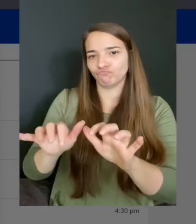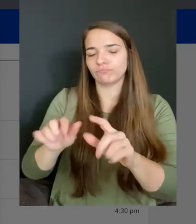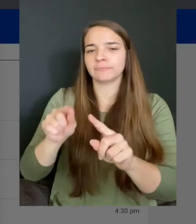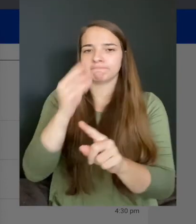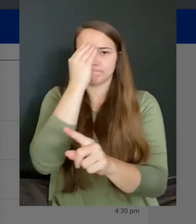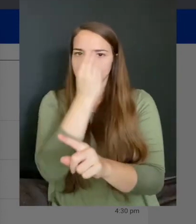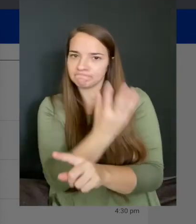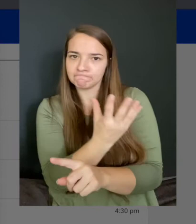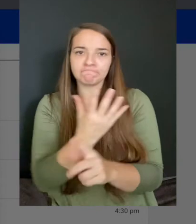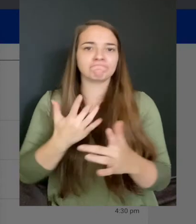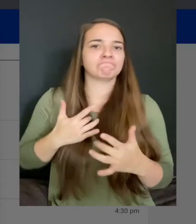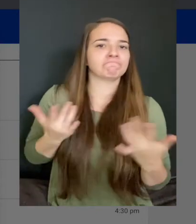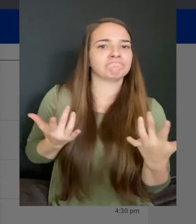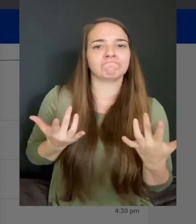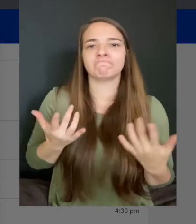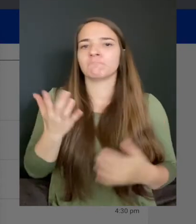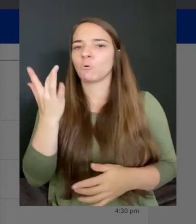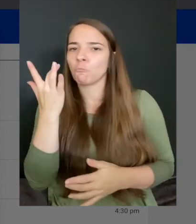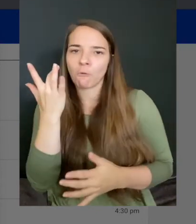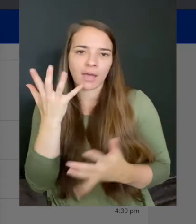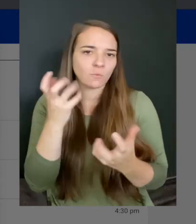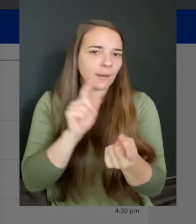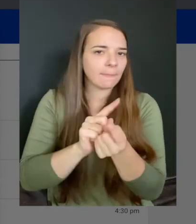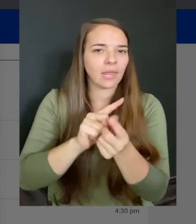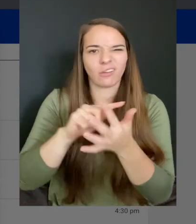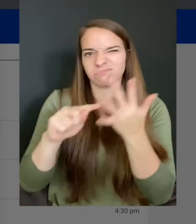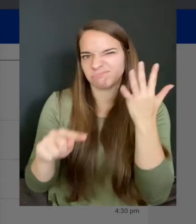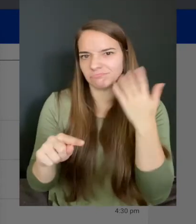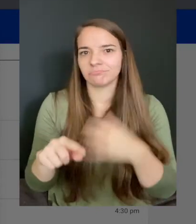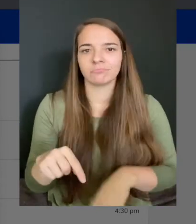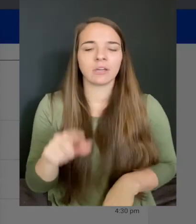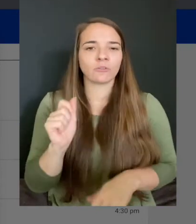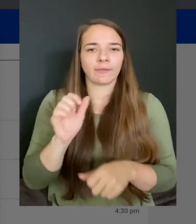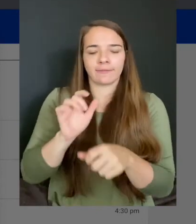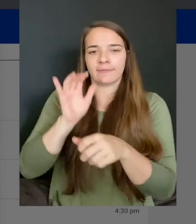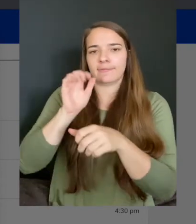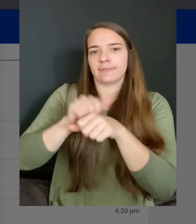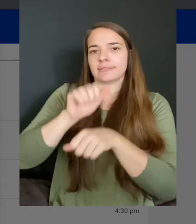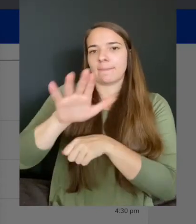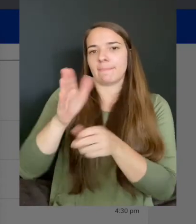a heads up of what the purpose of the meeting is. Okay, you to hit submit requests, I'll